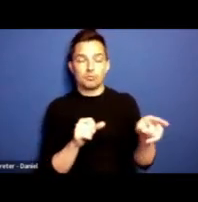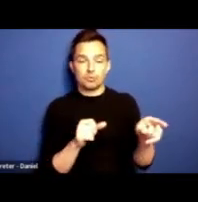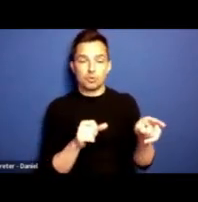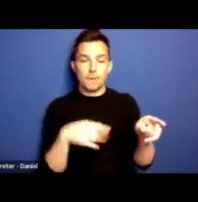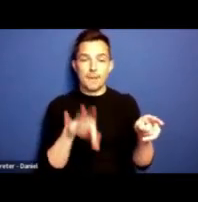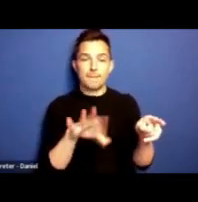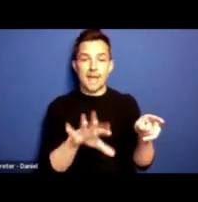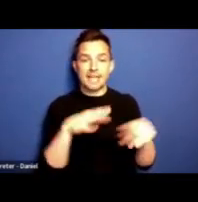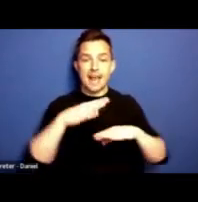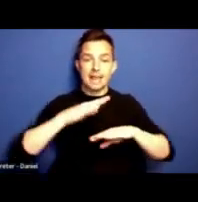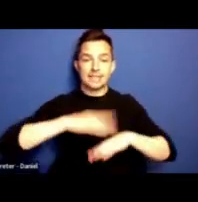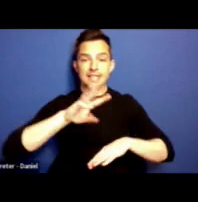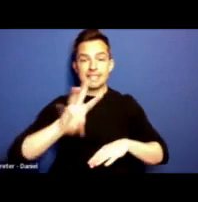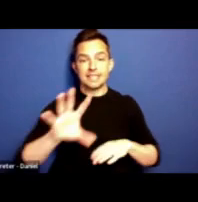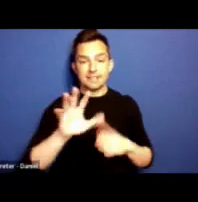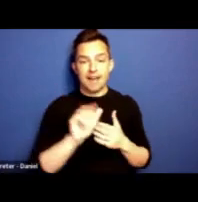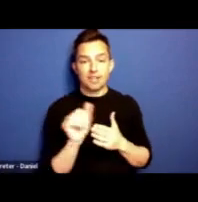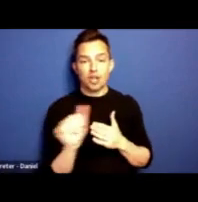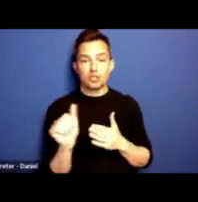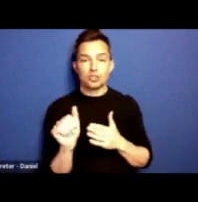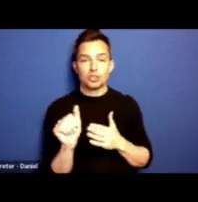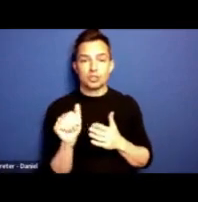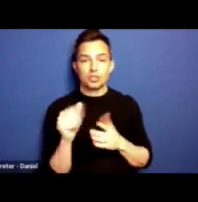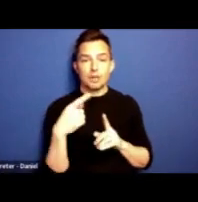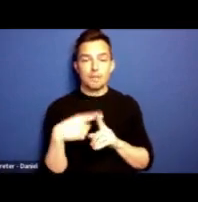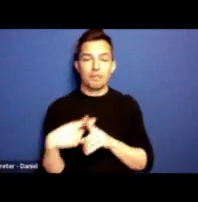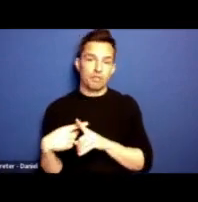least $65 a month. And that's in